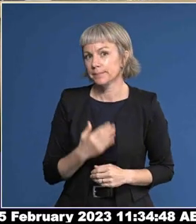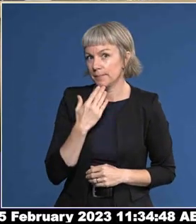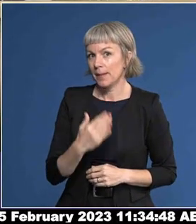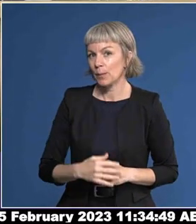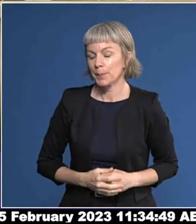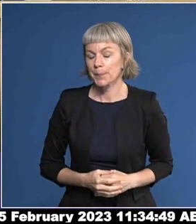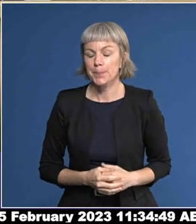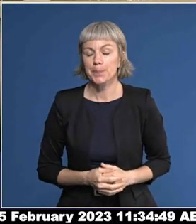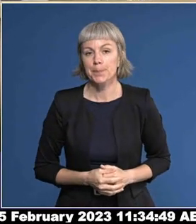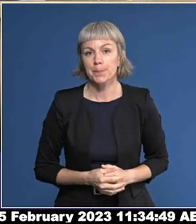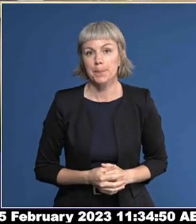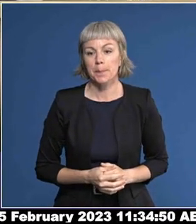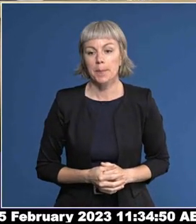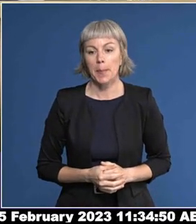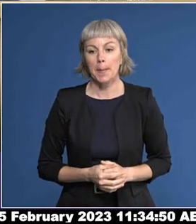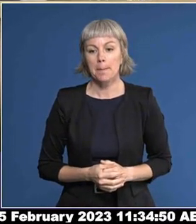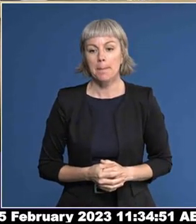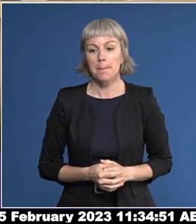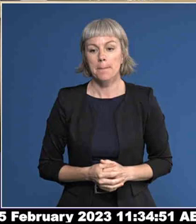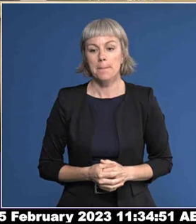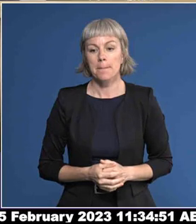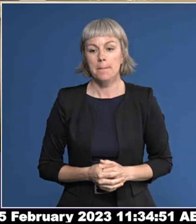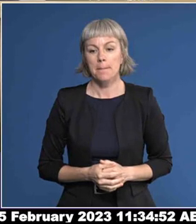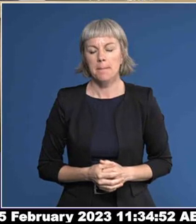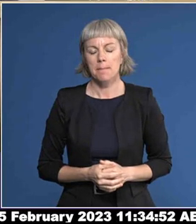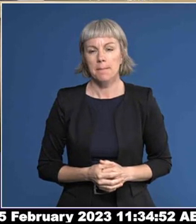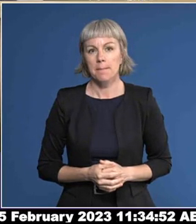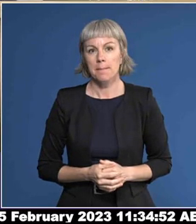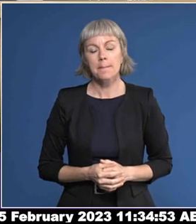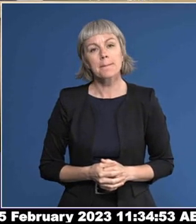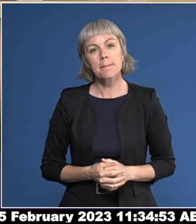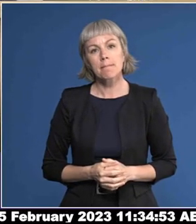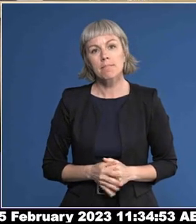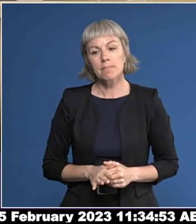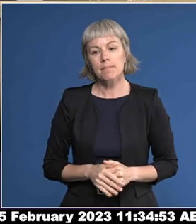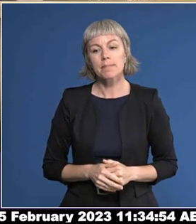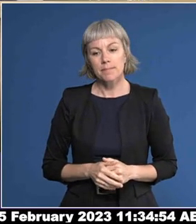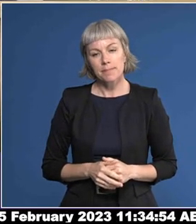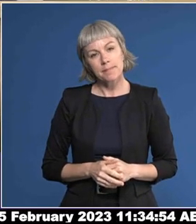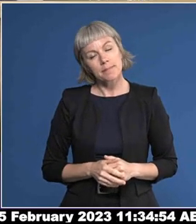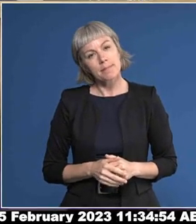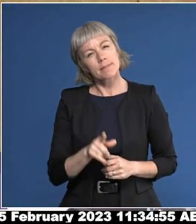Yes. Thank you. Commissioner Bennett. I just want to briefly return to the exchange between all of you and